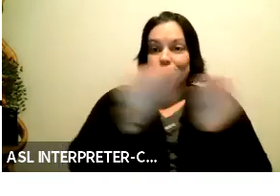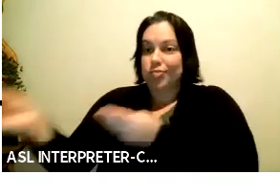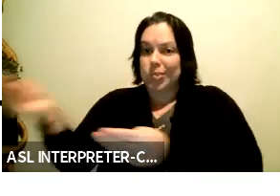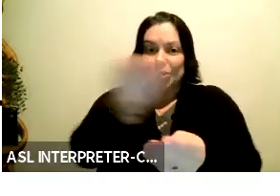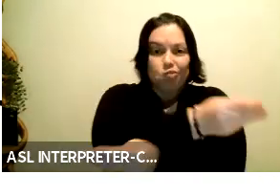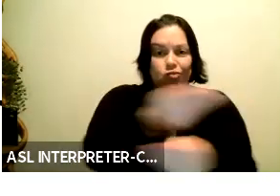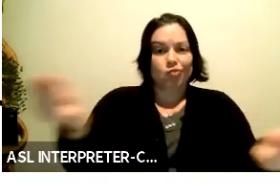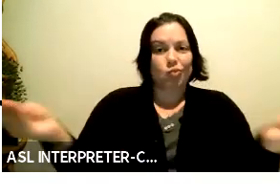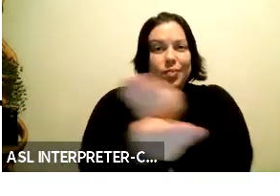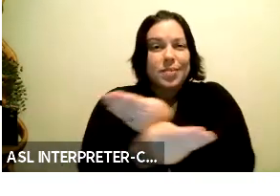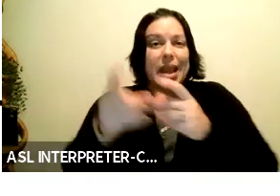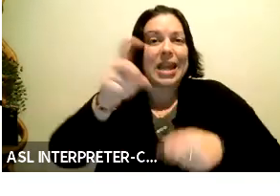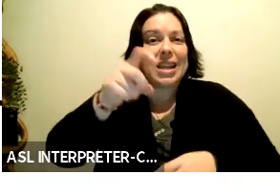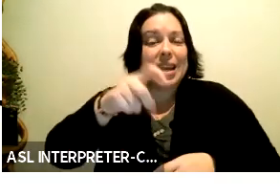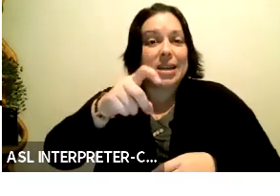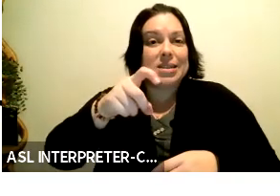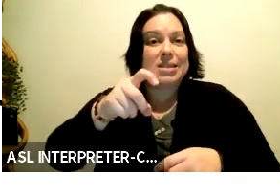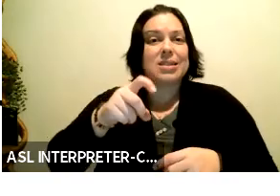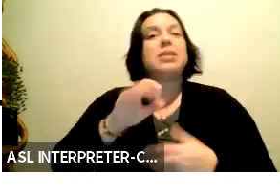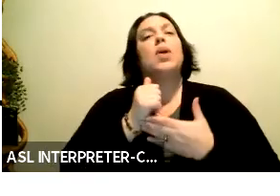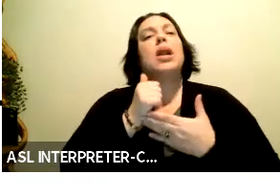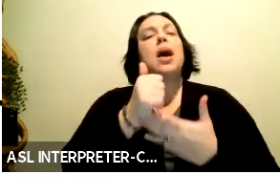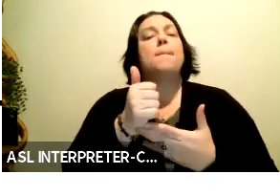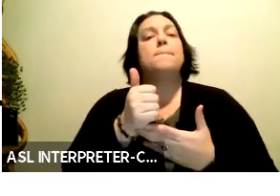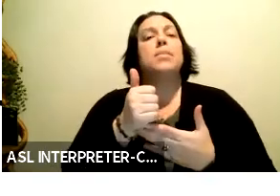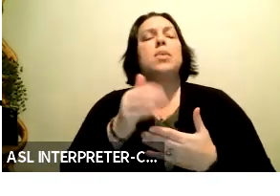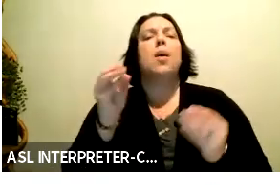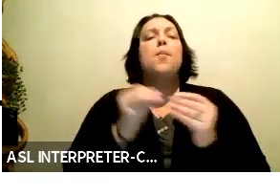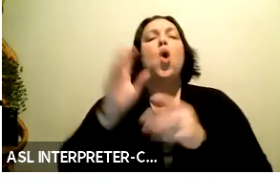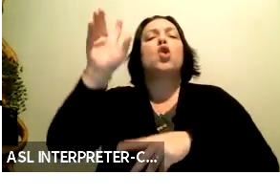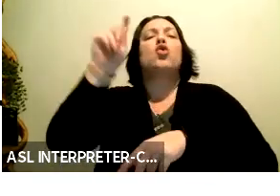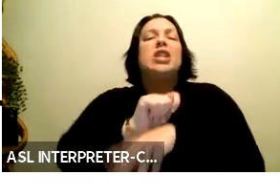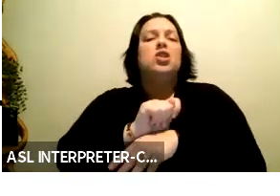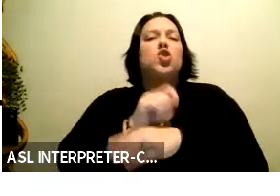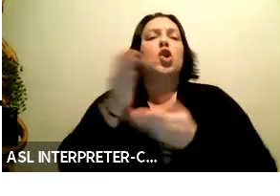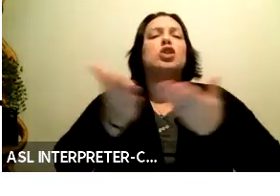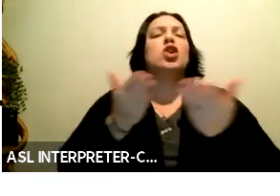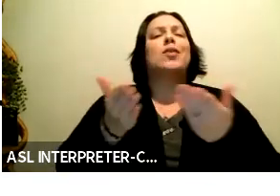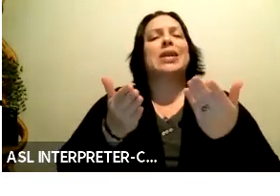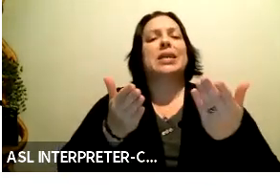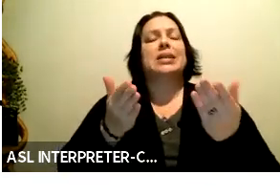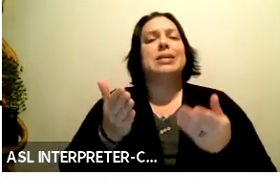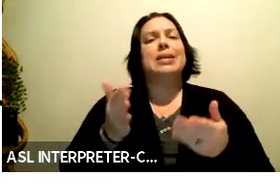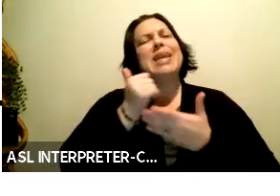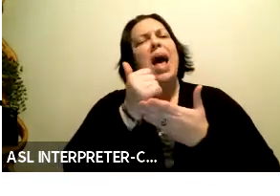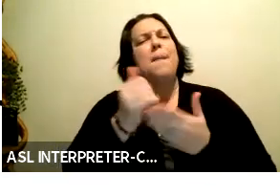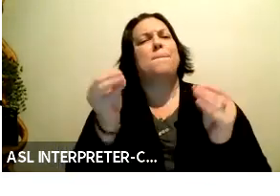that will cross cut our traditional service areas and help the community to see how their